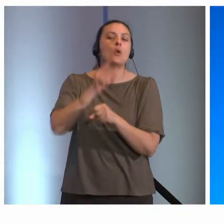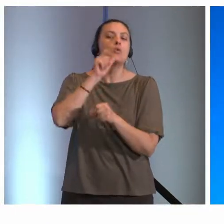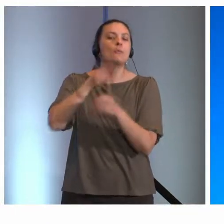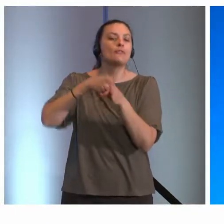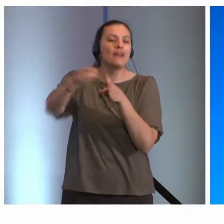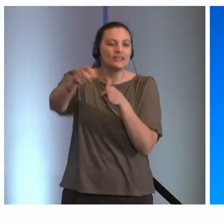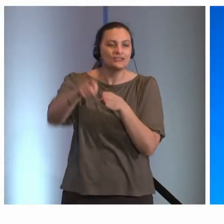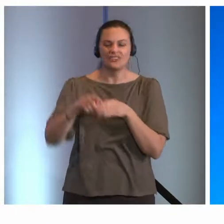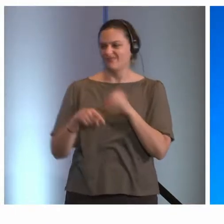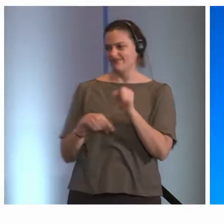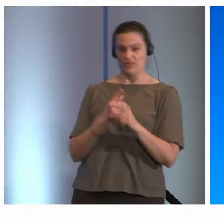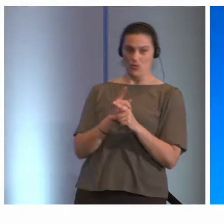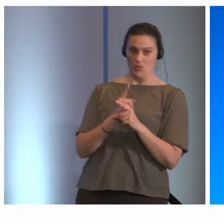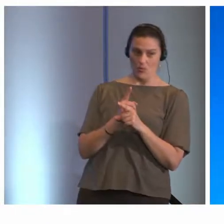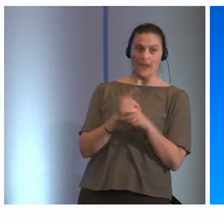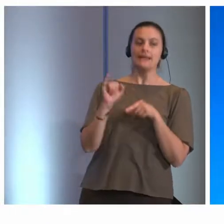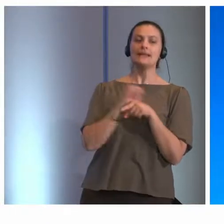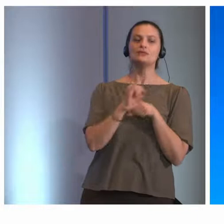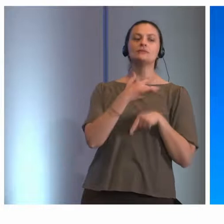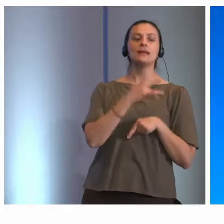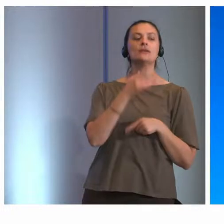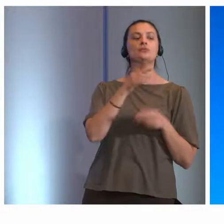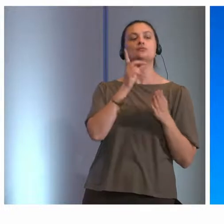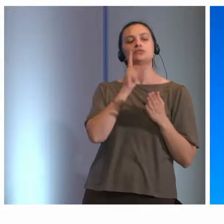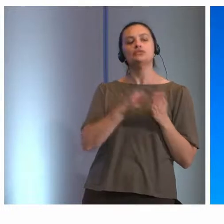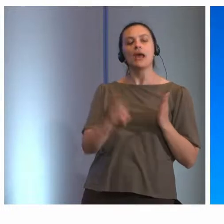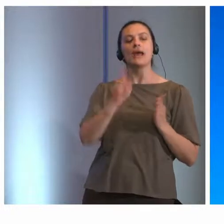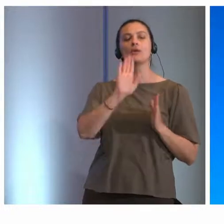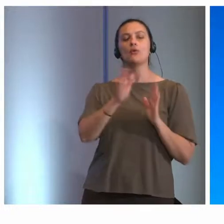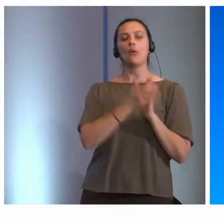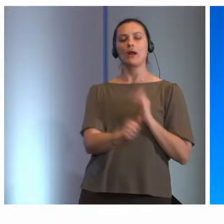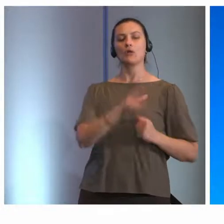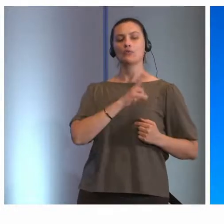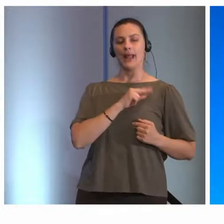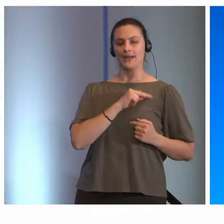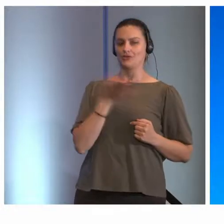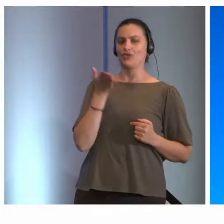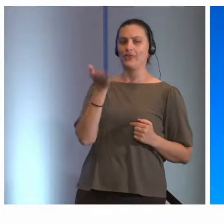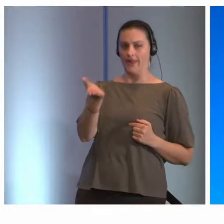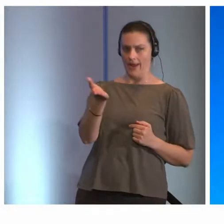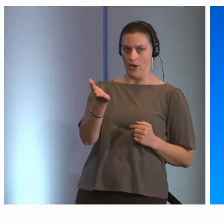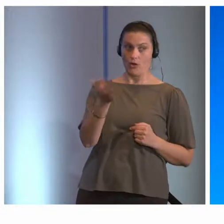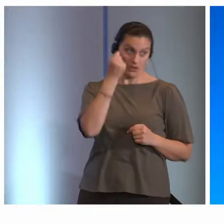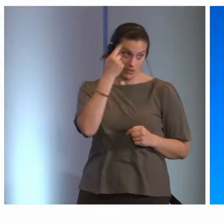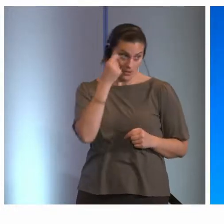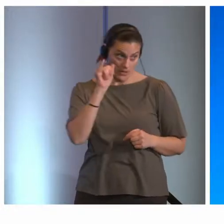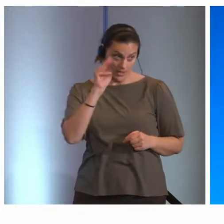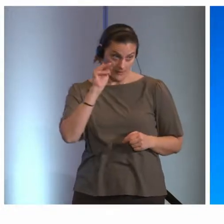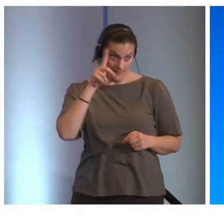movie database is a big resource for companies to see who's a professional -- Tari Hartman Squire: Right and it's